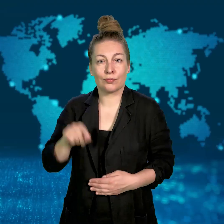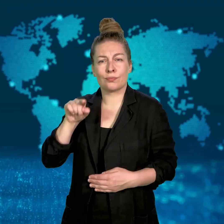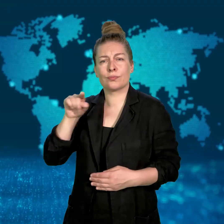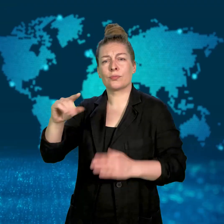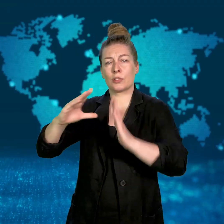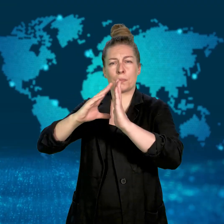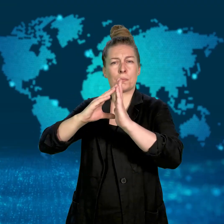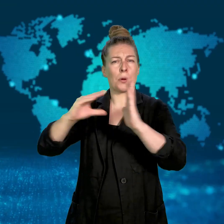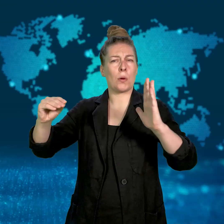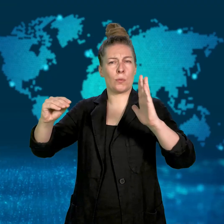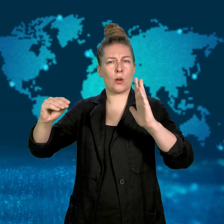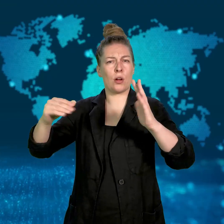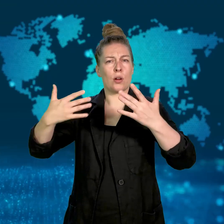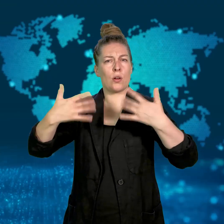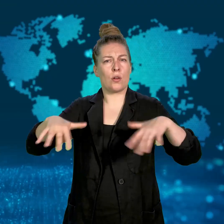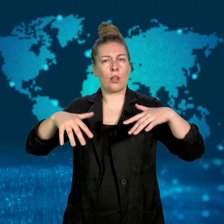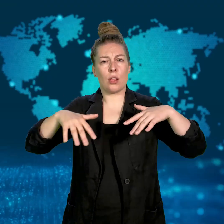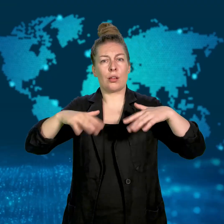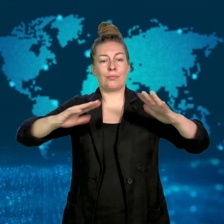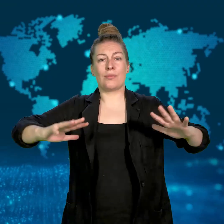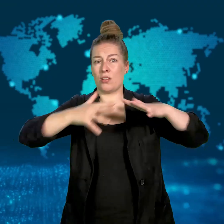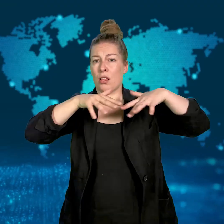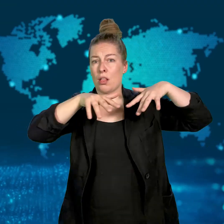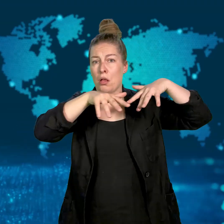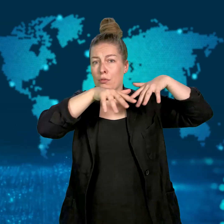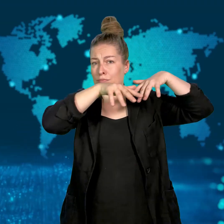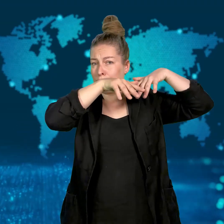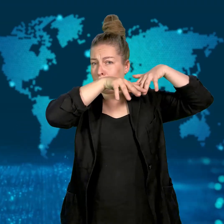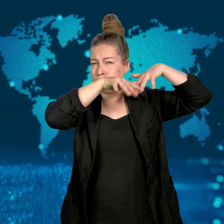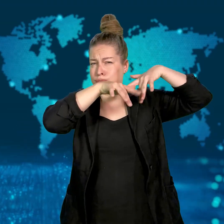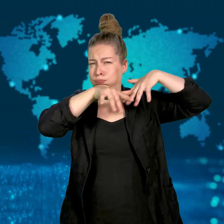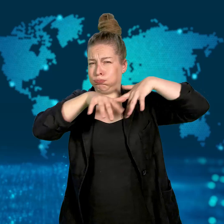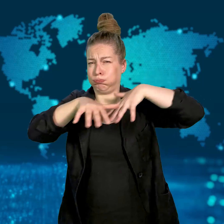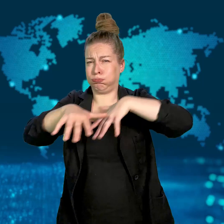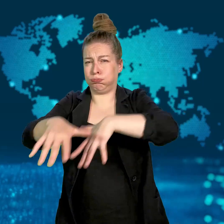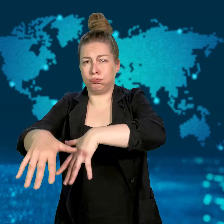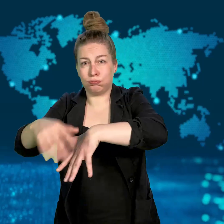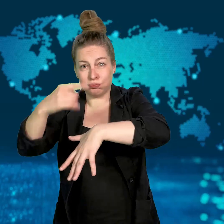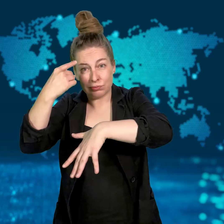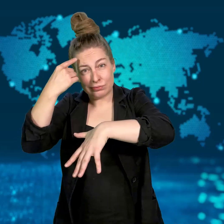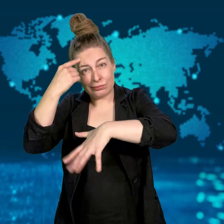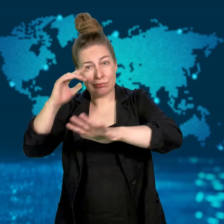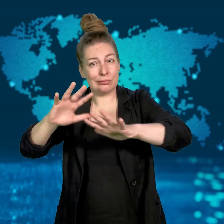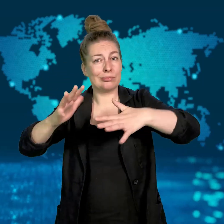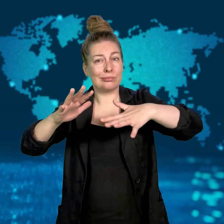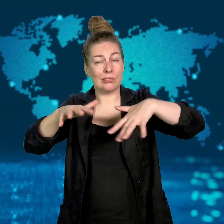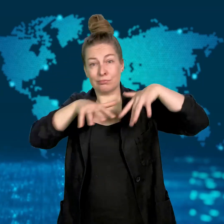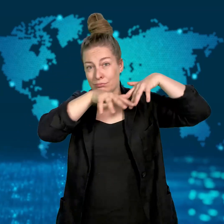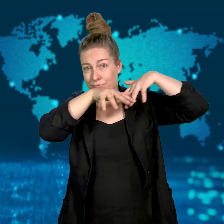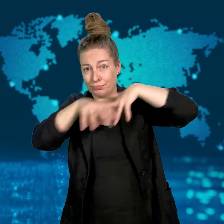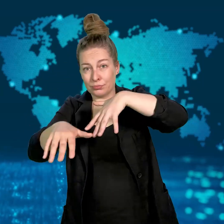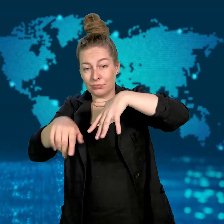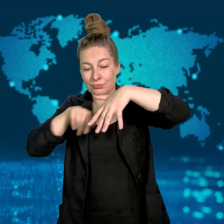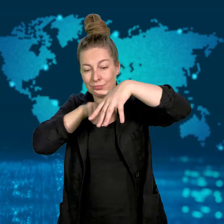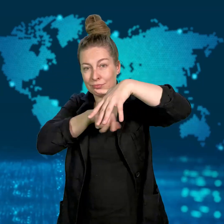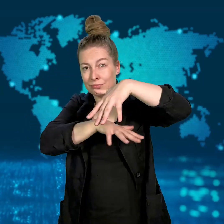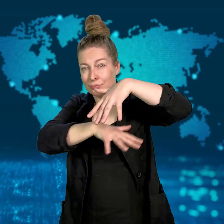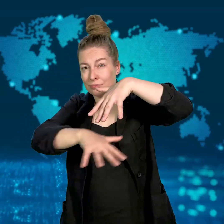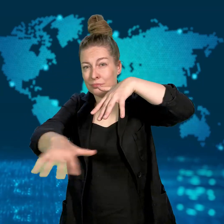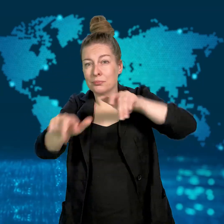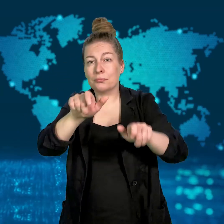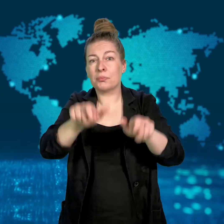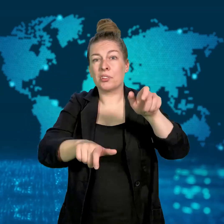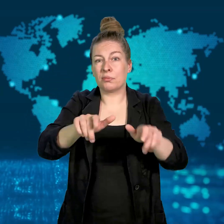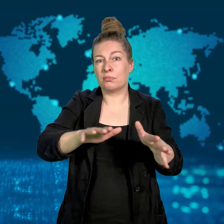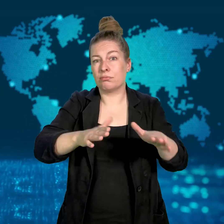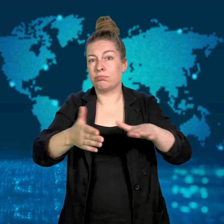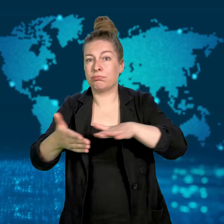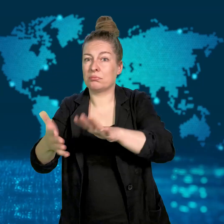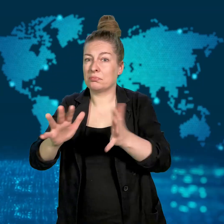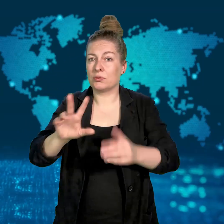[MONIKA]: Over 2,000 people are believed to be buried by a landslide